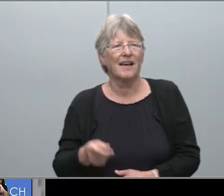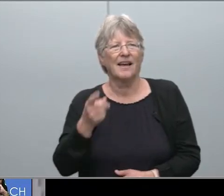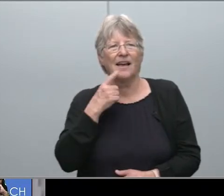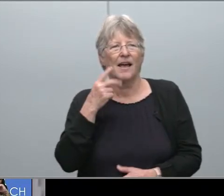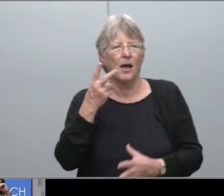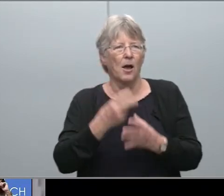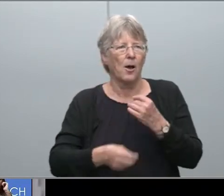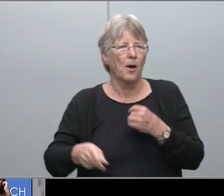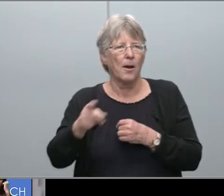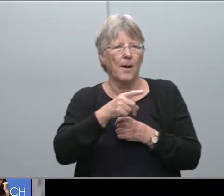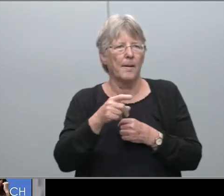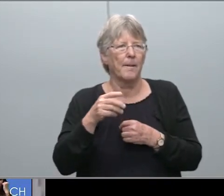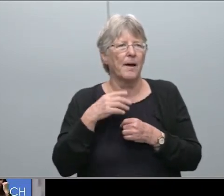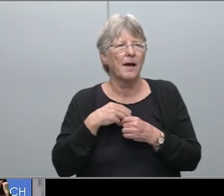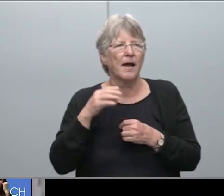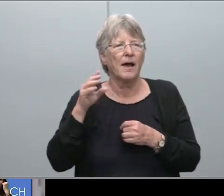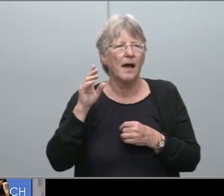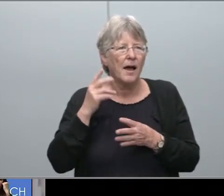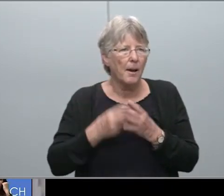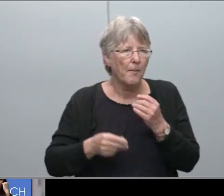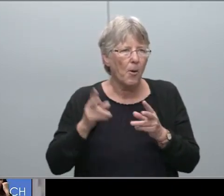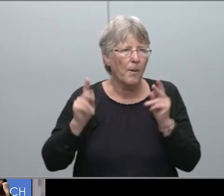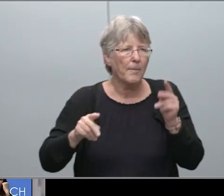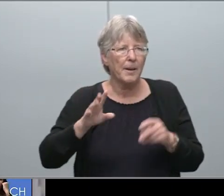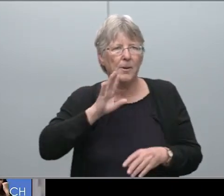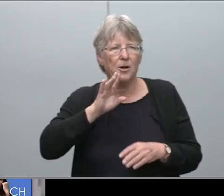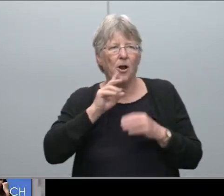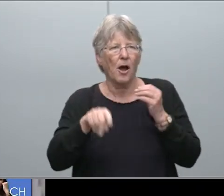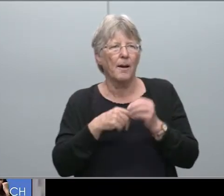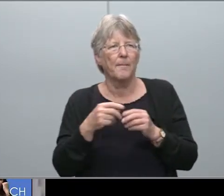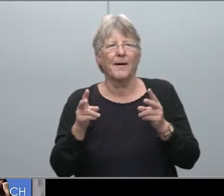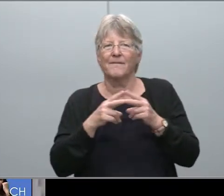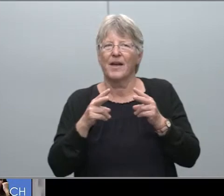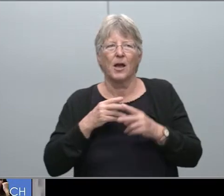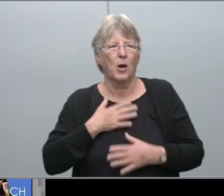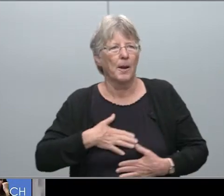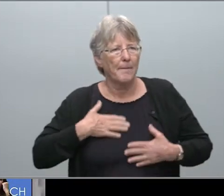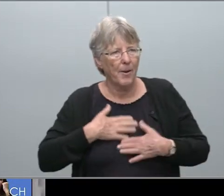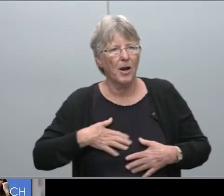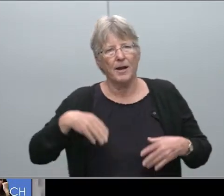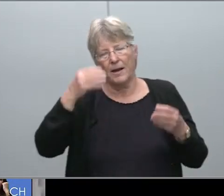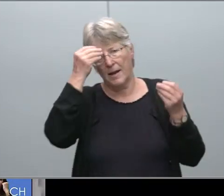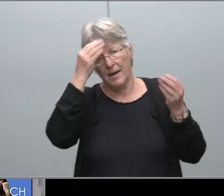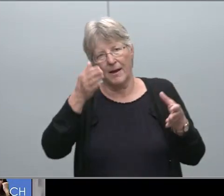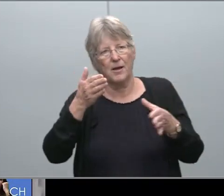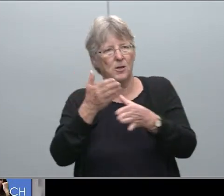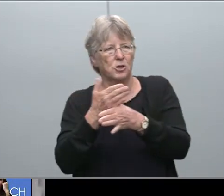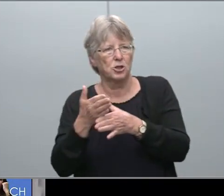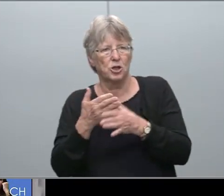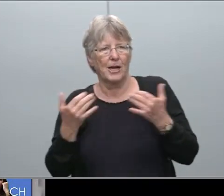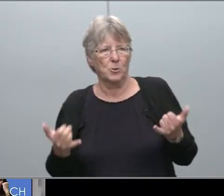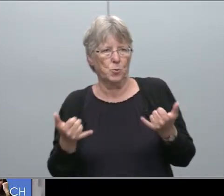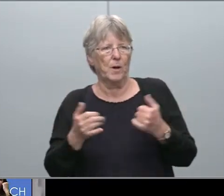And so I just encourage you all to send us an email and tell us how you can help in any way, shape, or form.